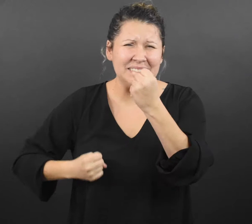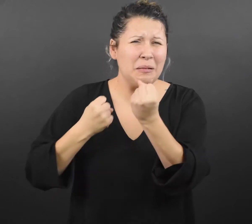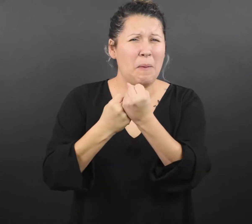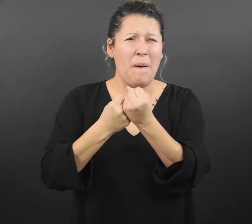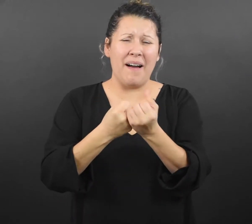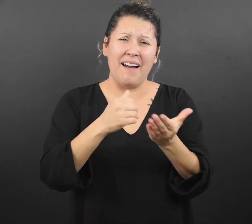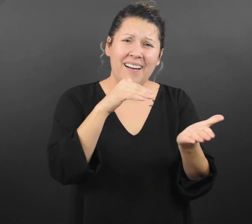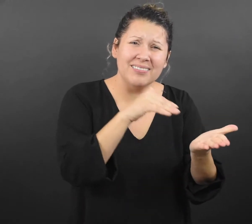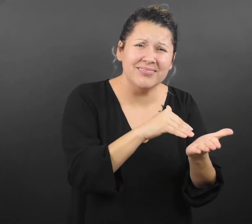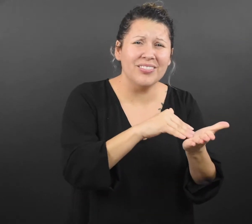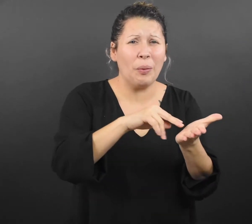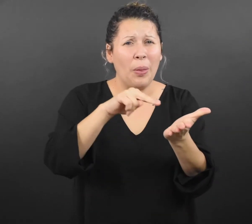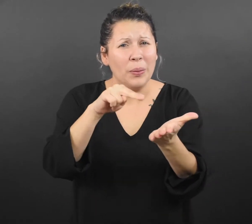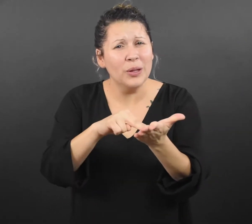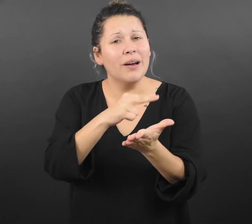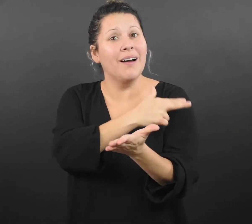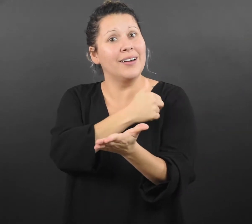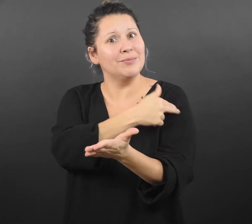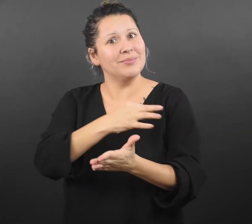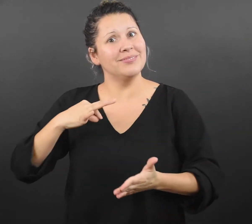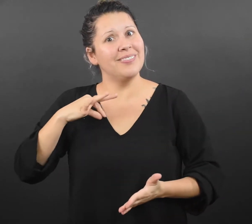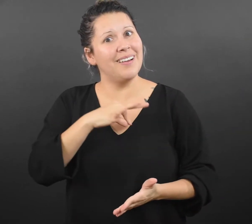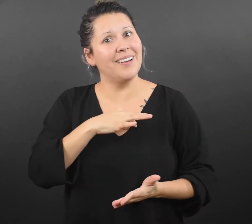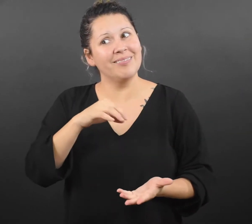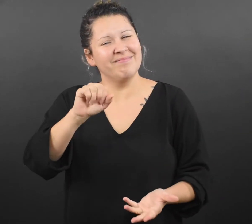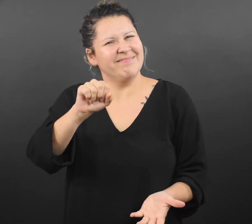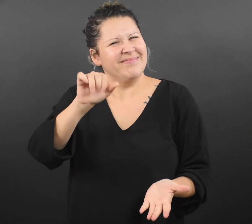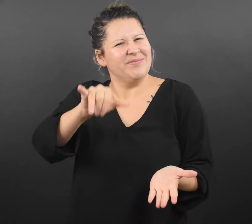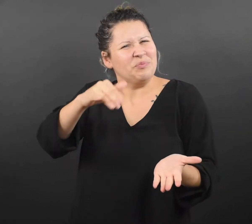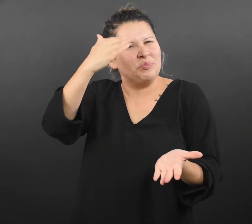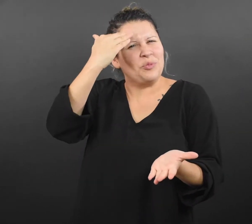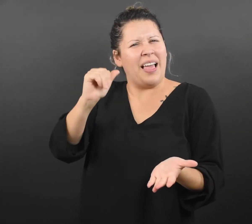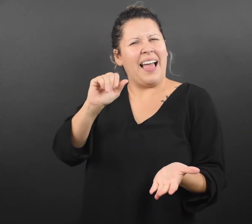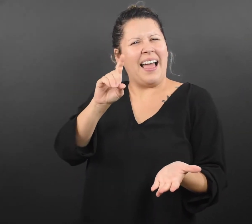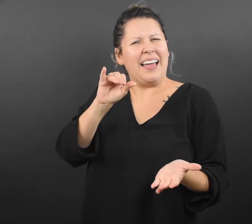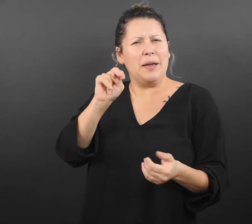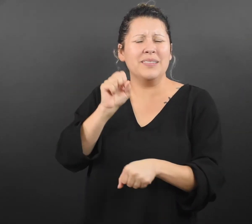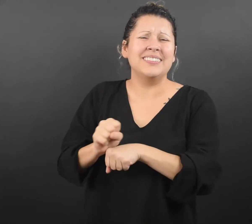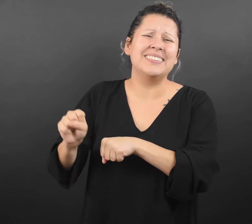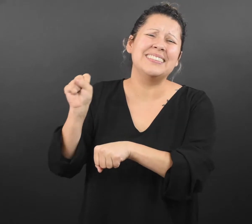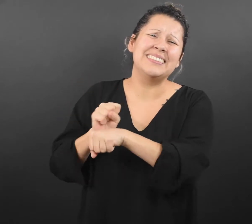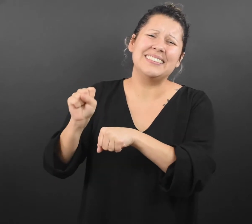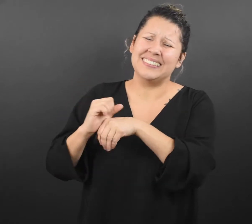nurses, and hospital staff. That’s why our administration has worked hand-in-hand